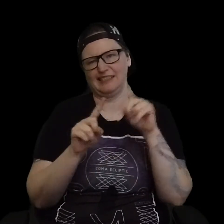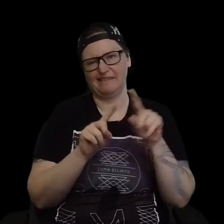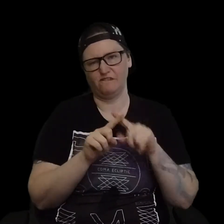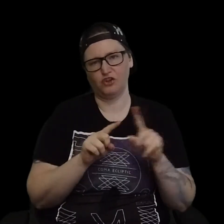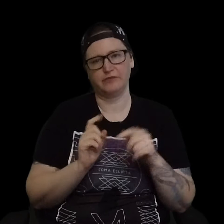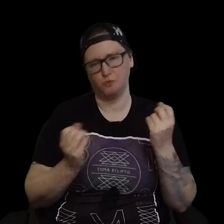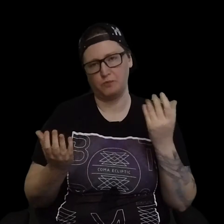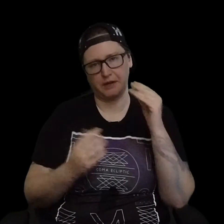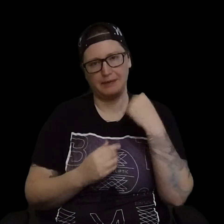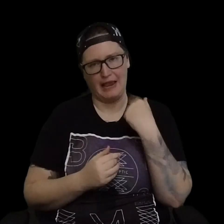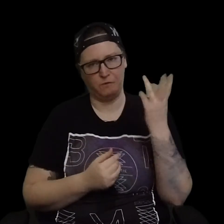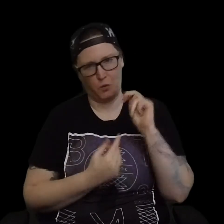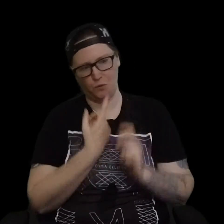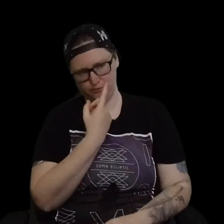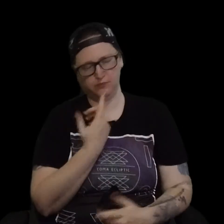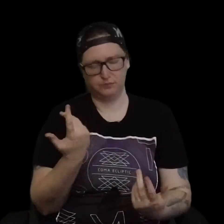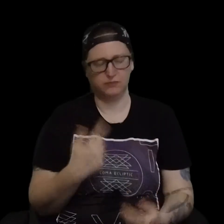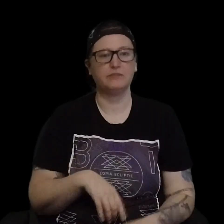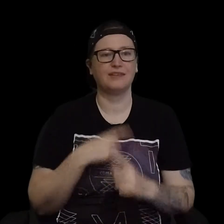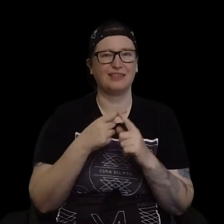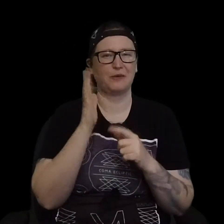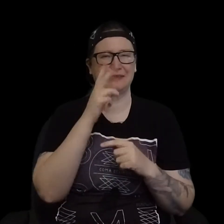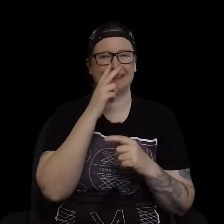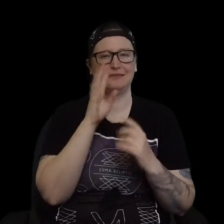abilities of what they can do so each one is different so obviously I have mine up there